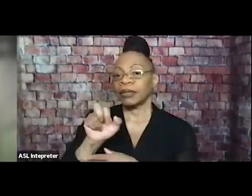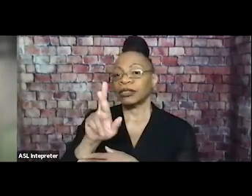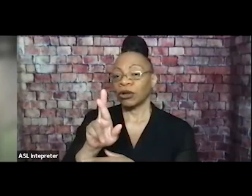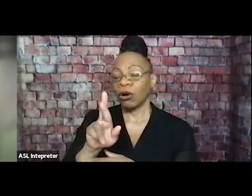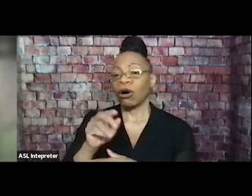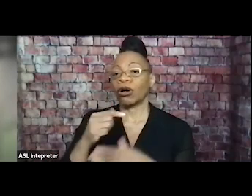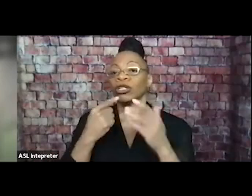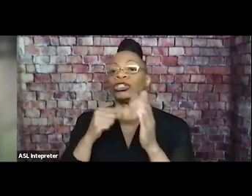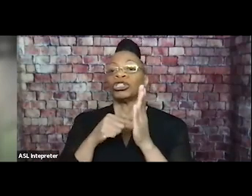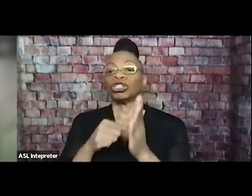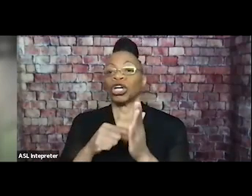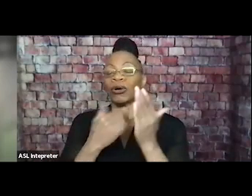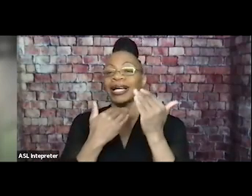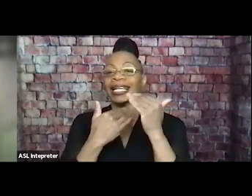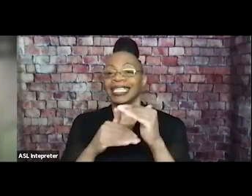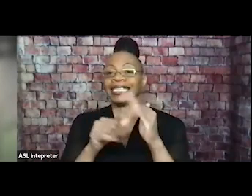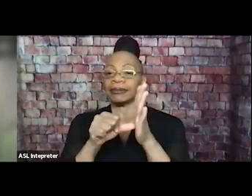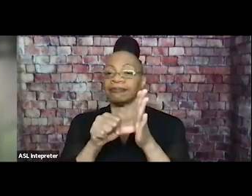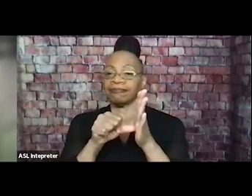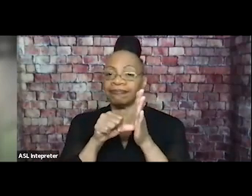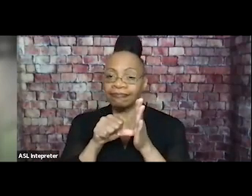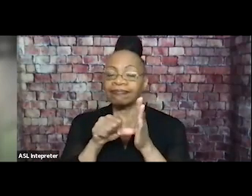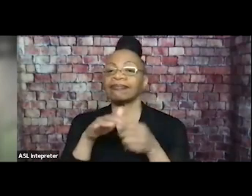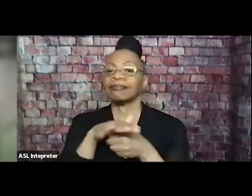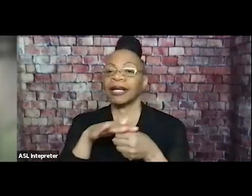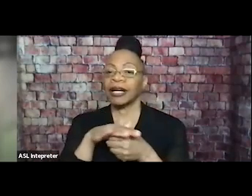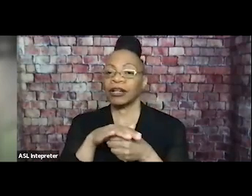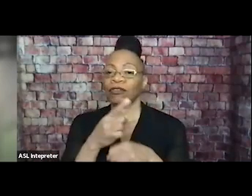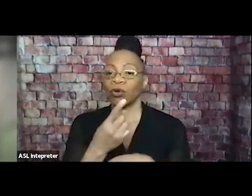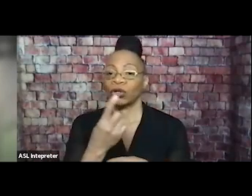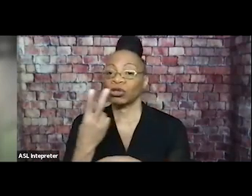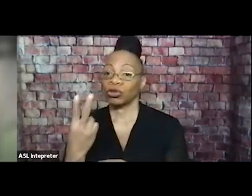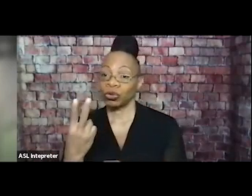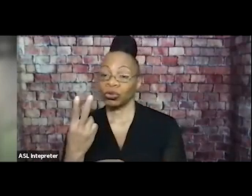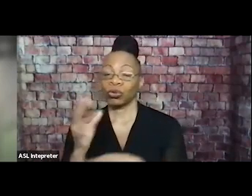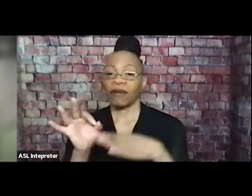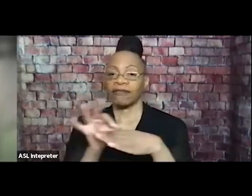in two areas of functioning. And how we do this and we're going to talk about this more